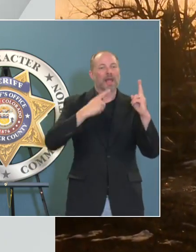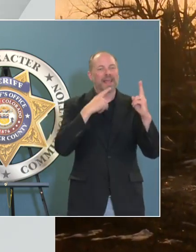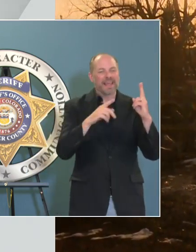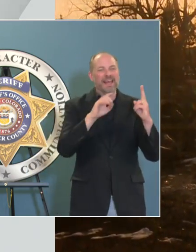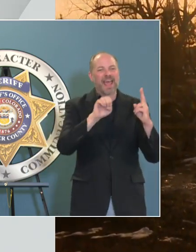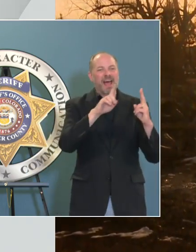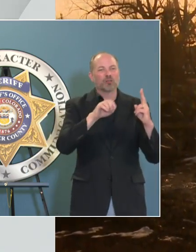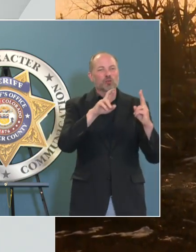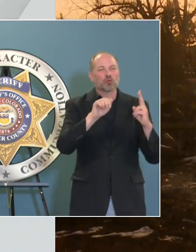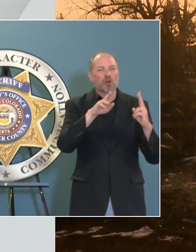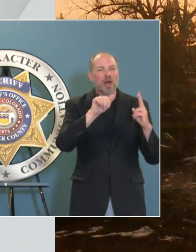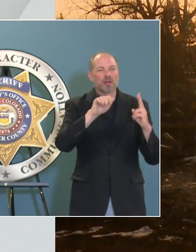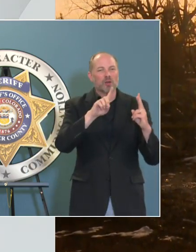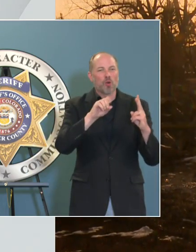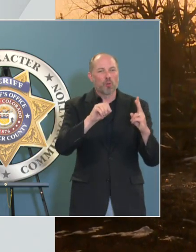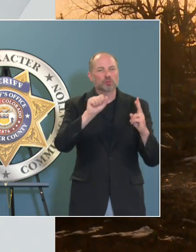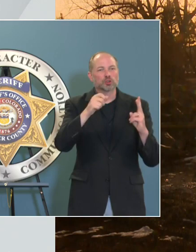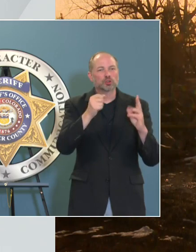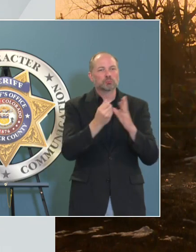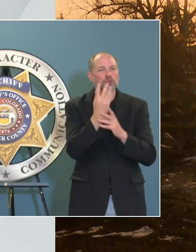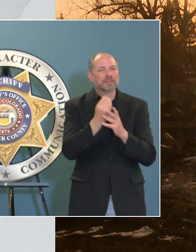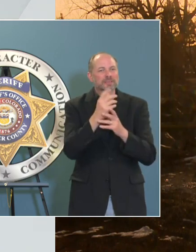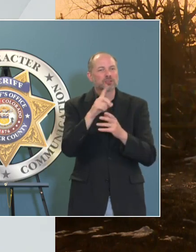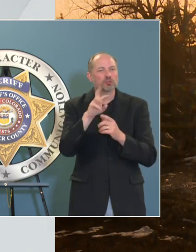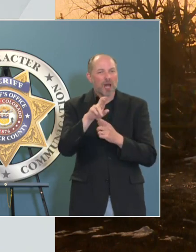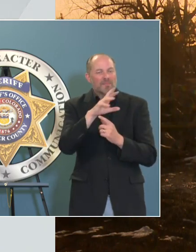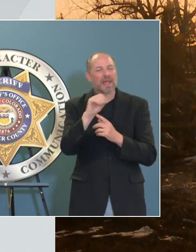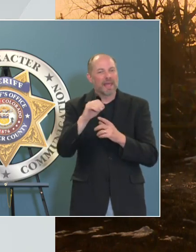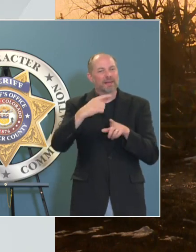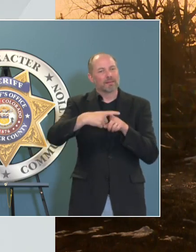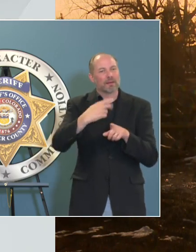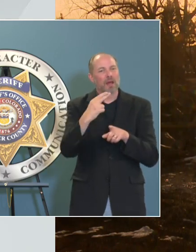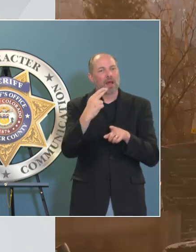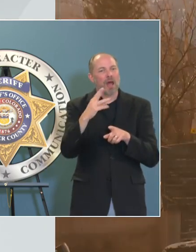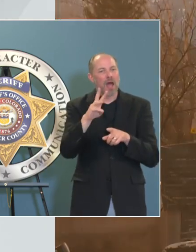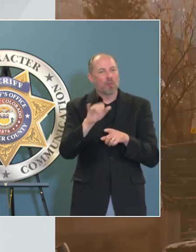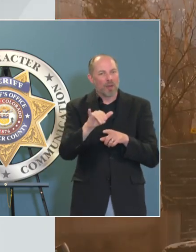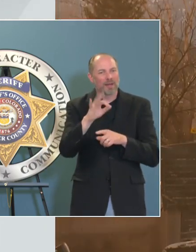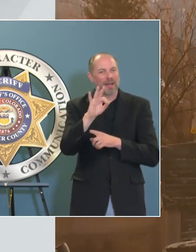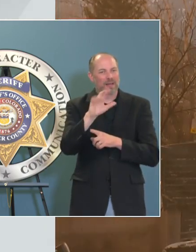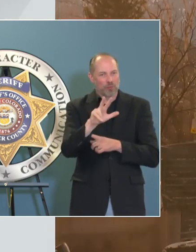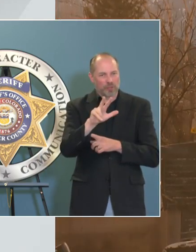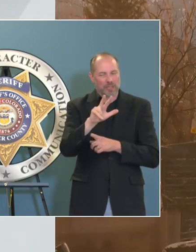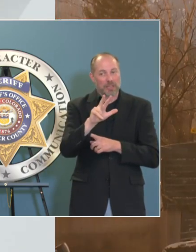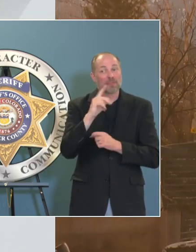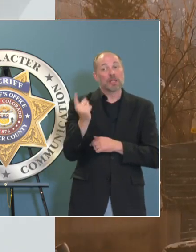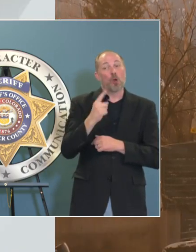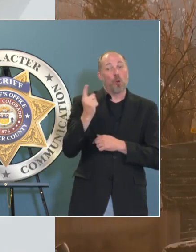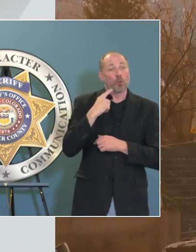RESTORATION PROJECT. THERE WERE ALSO REPORTS OF A DOWNED POWER LINE IN THE AREA OF HIGHWAY 93